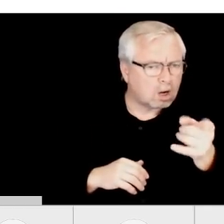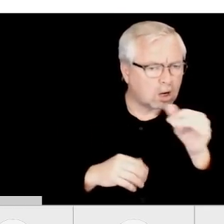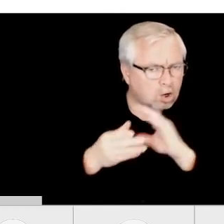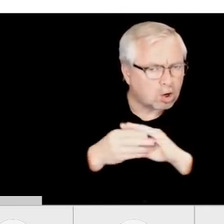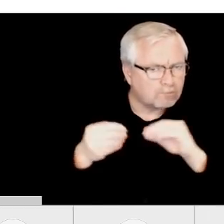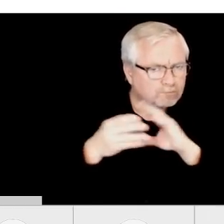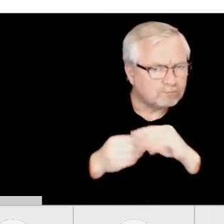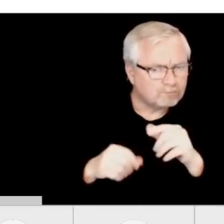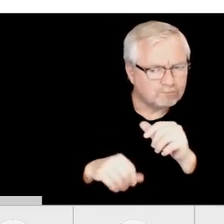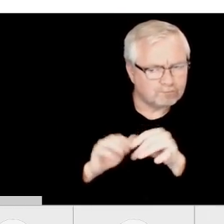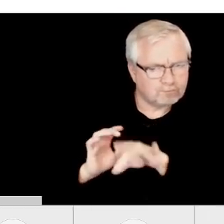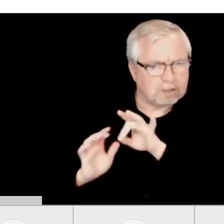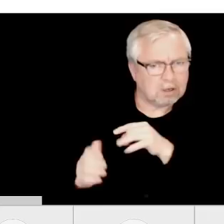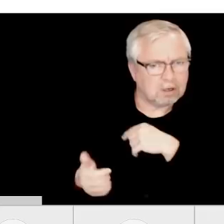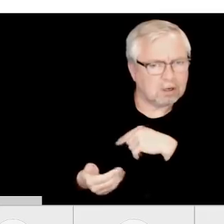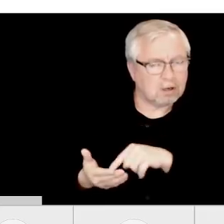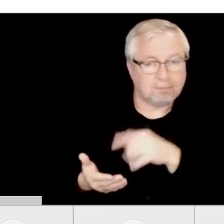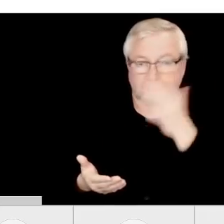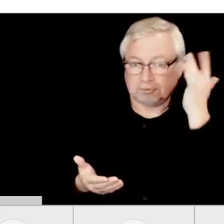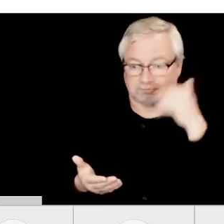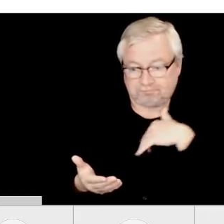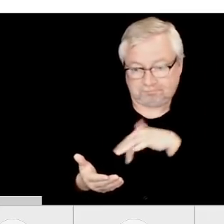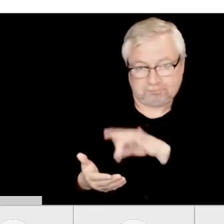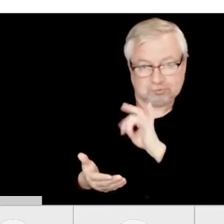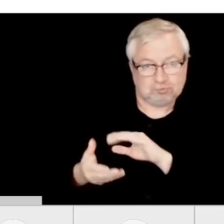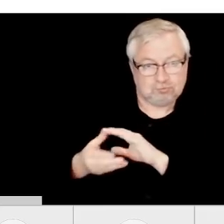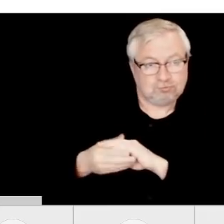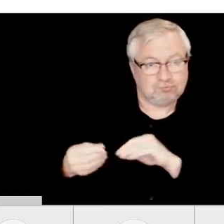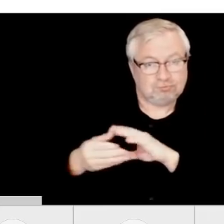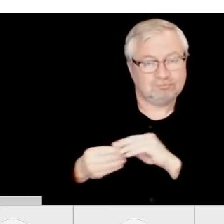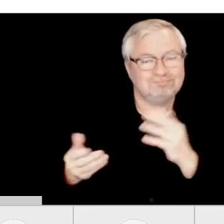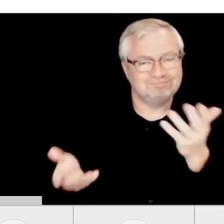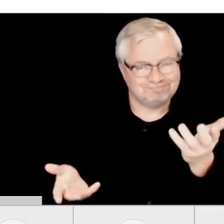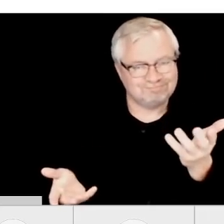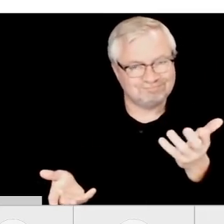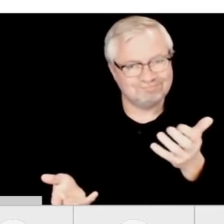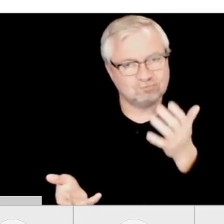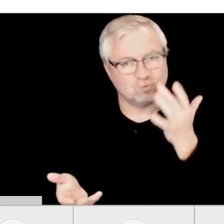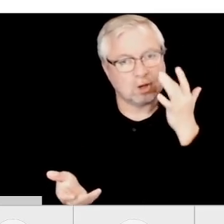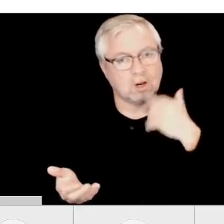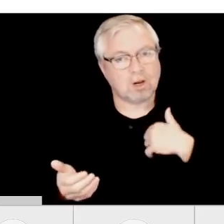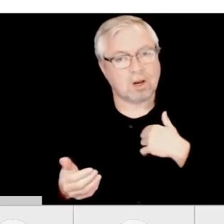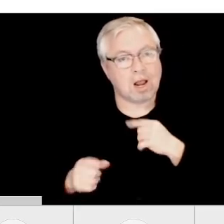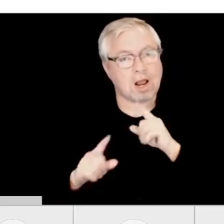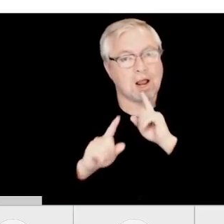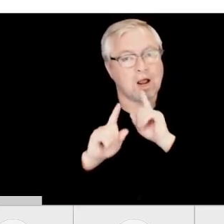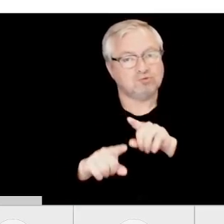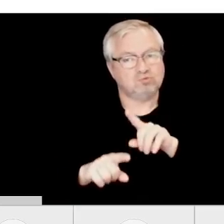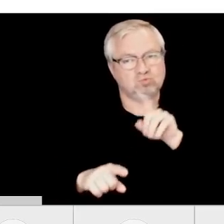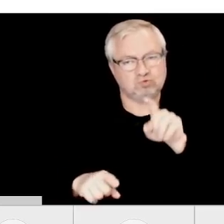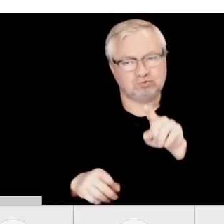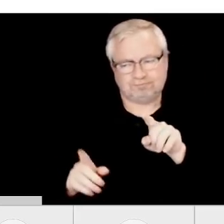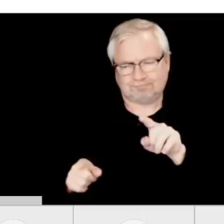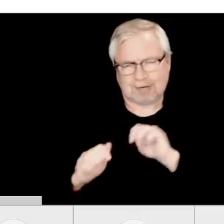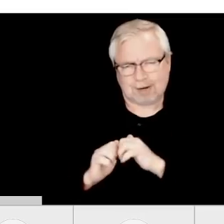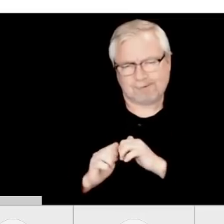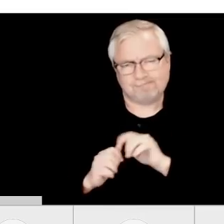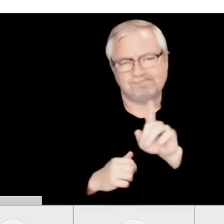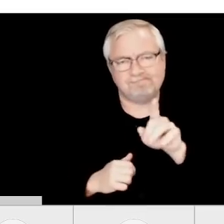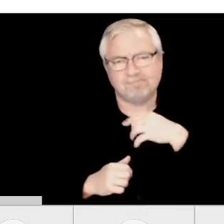The answer is -- the way I would answer that question is to remind us again what the model is about.